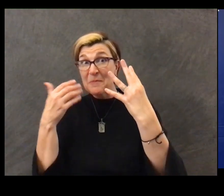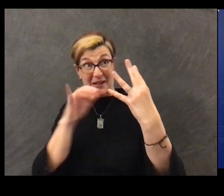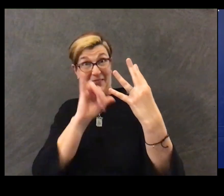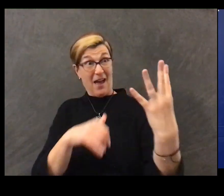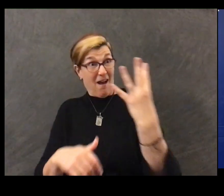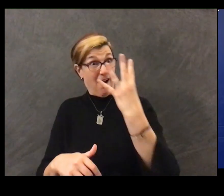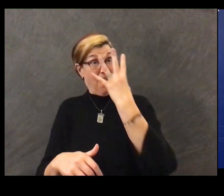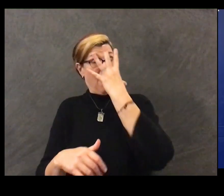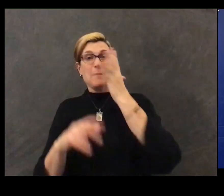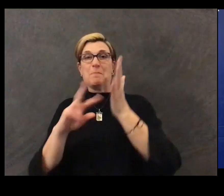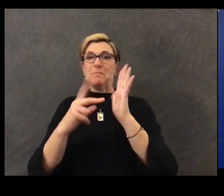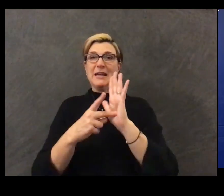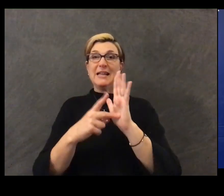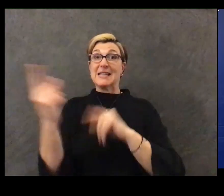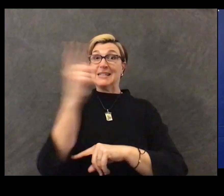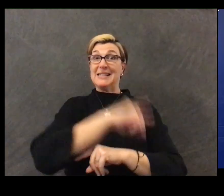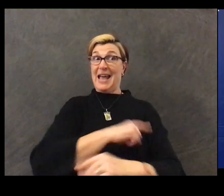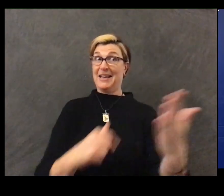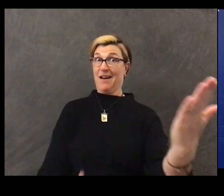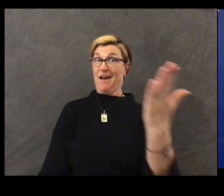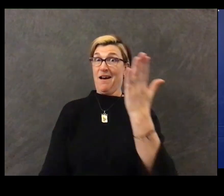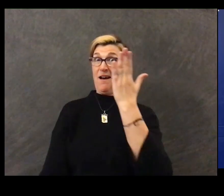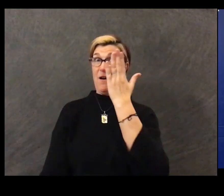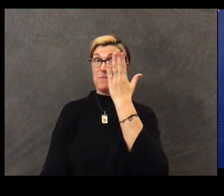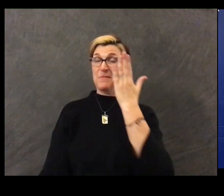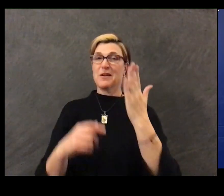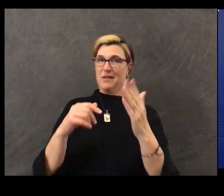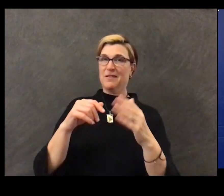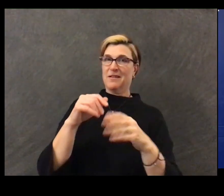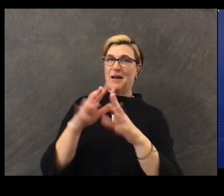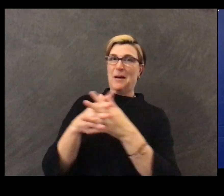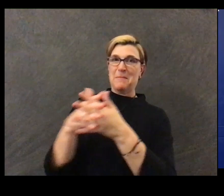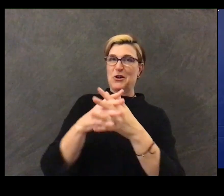work but it's going to take all of us continuing to make the sacrifices